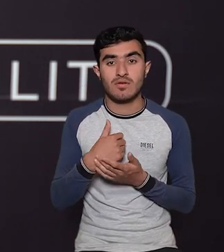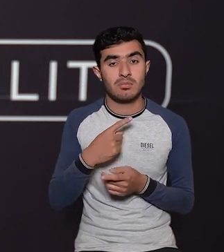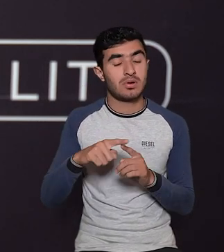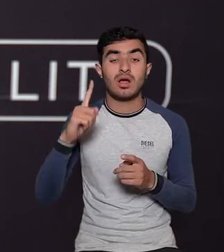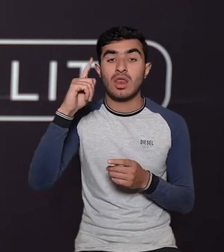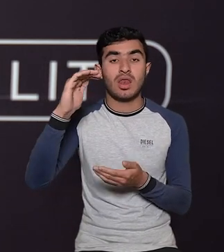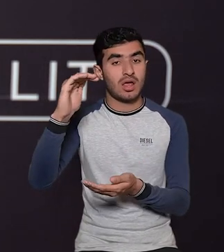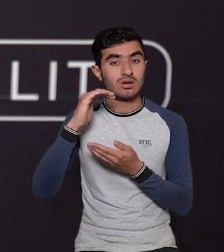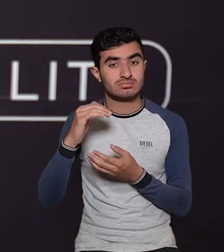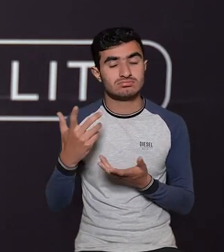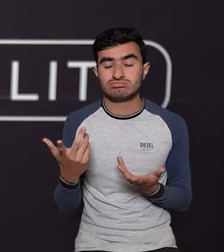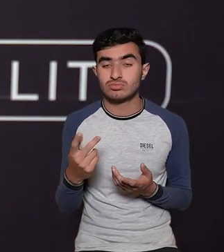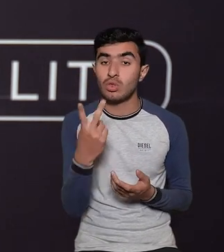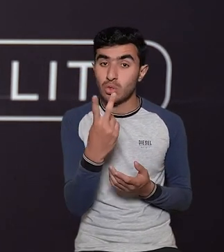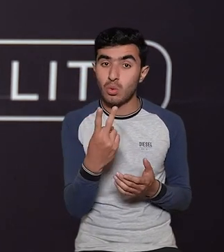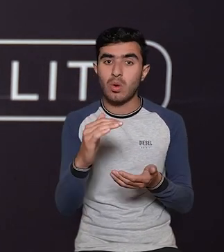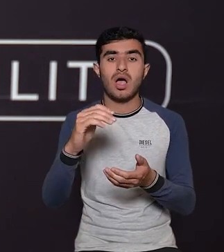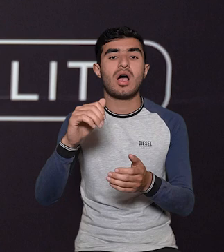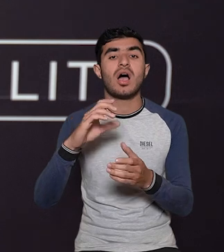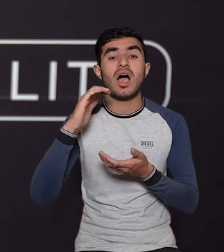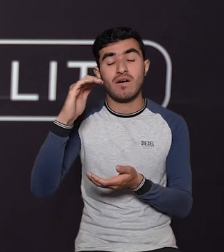full college sports blazzer Allah’tallah also helped me to earn that.